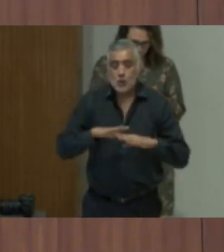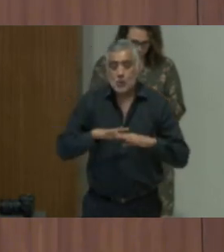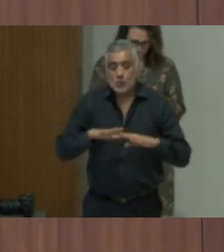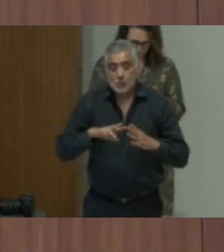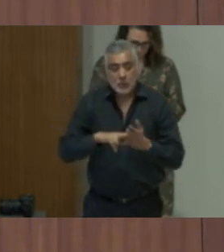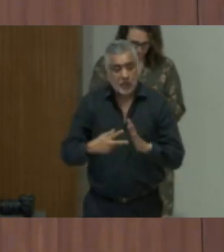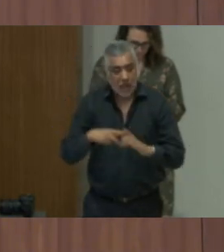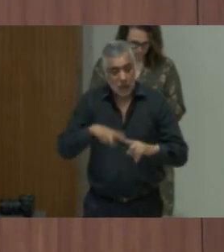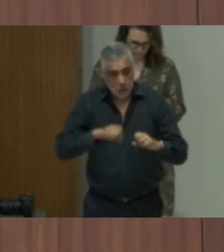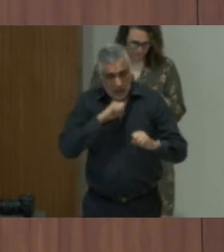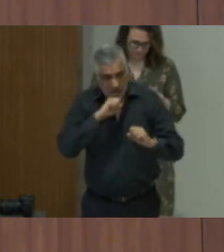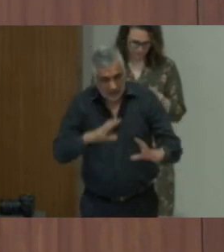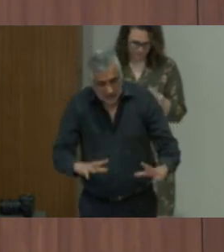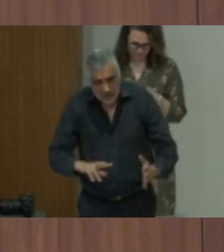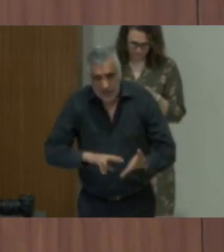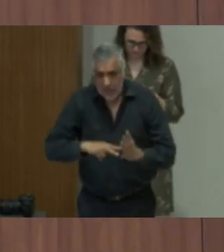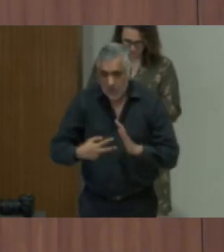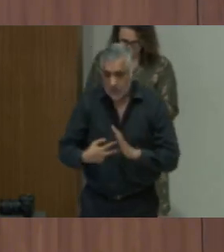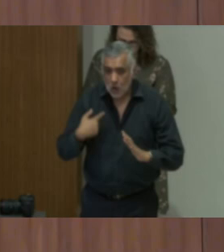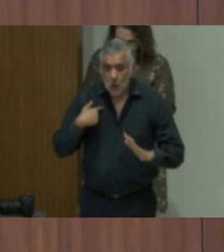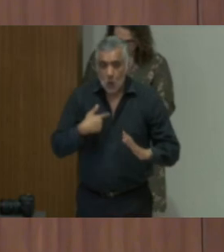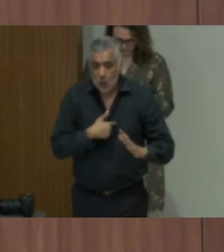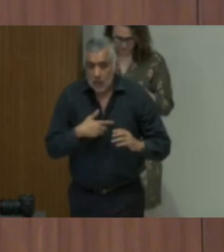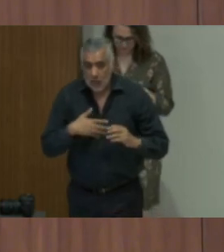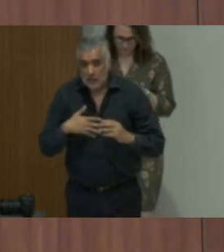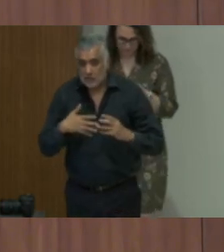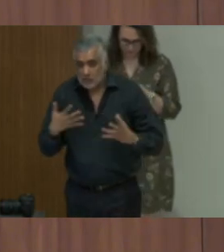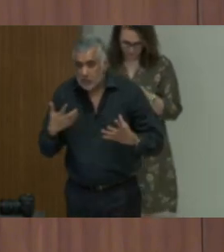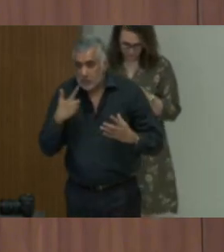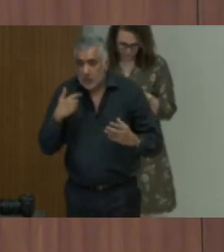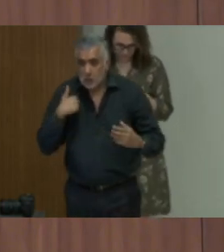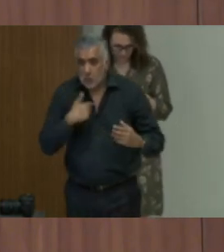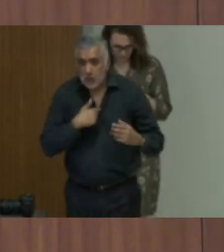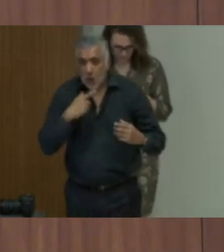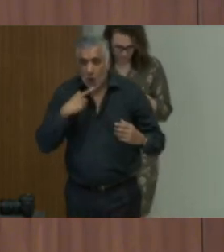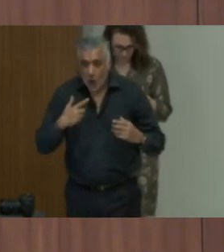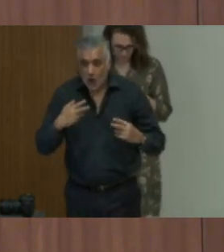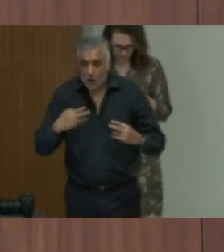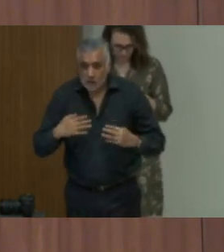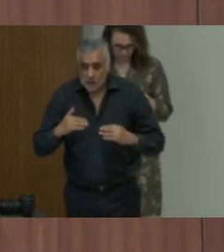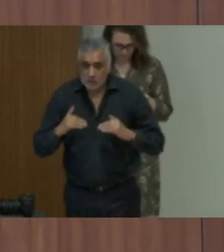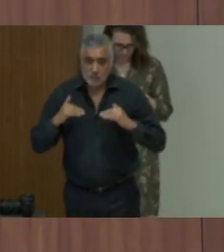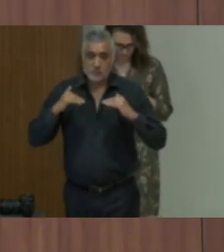We can't, just because we are obliged to hold ourselves up in the light of God,